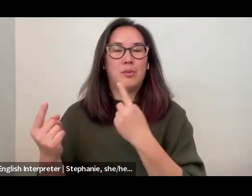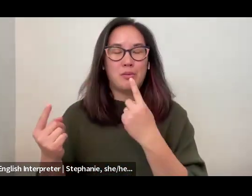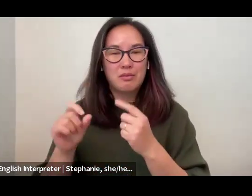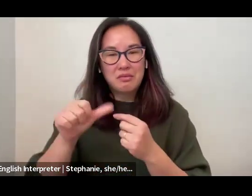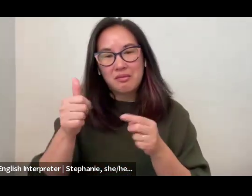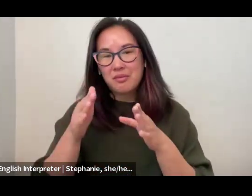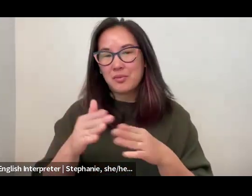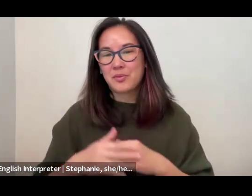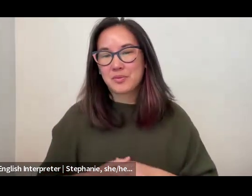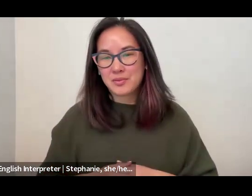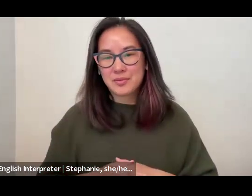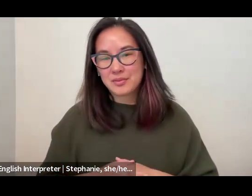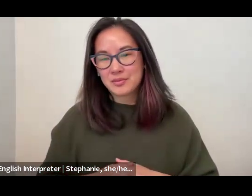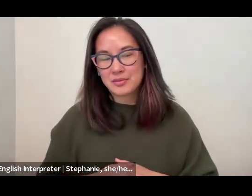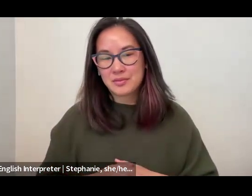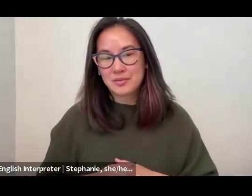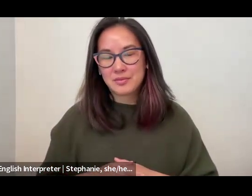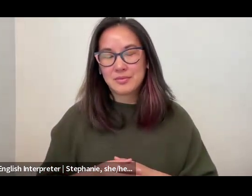That's four.